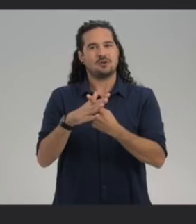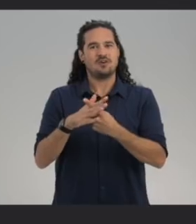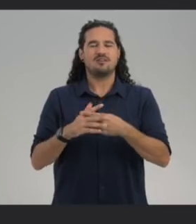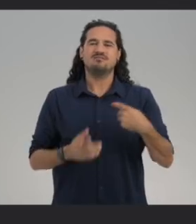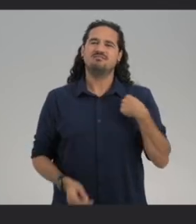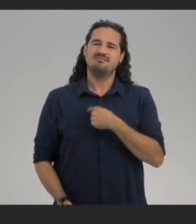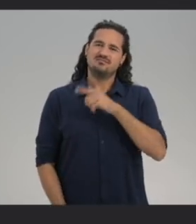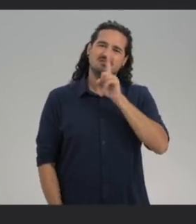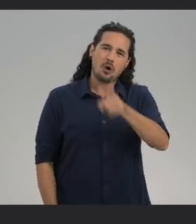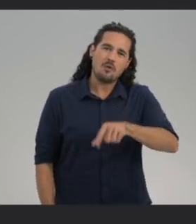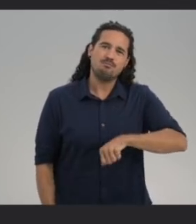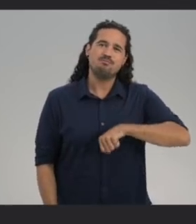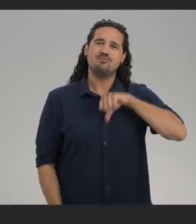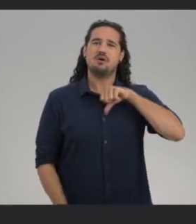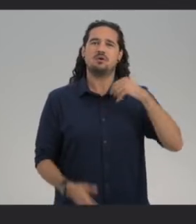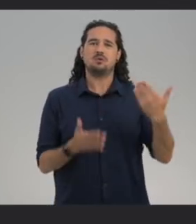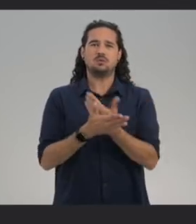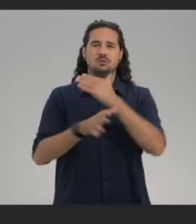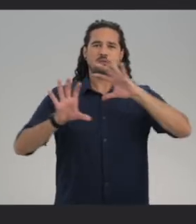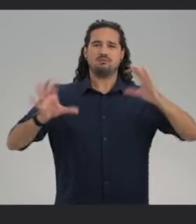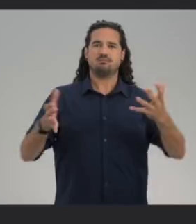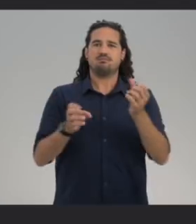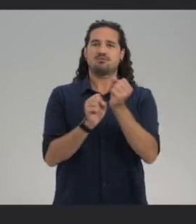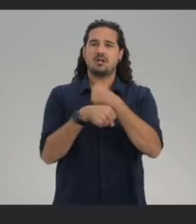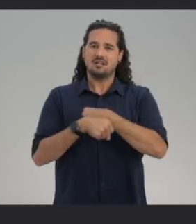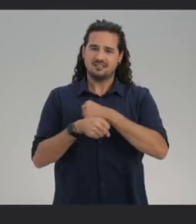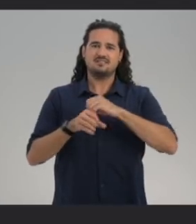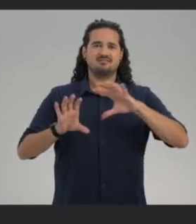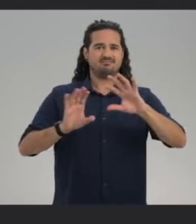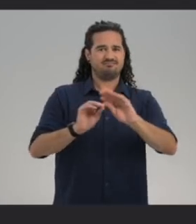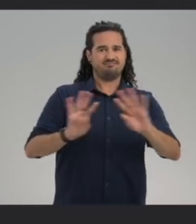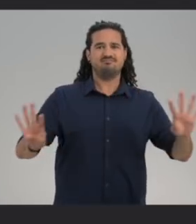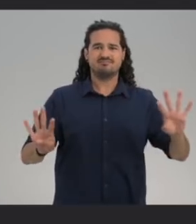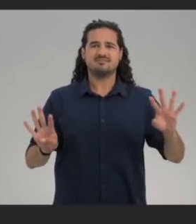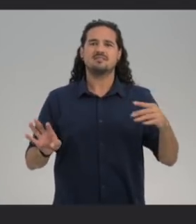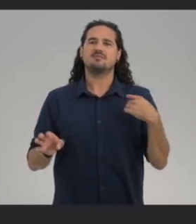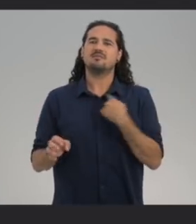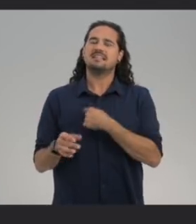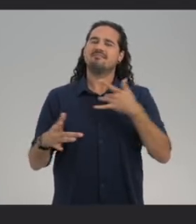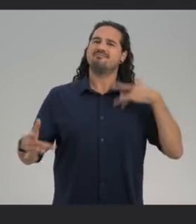We are so proud of this new family of products, and we can't wait to see what our users are going to do with them.